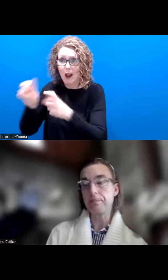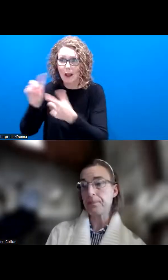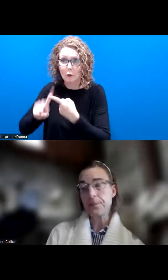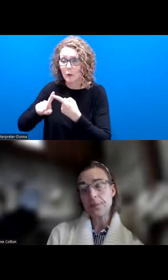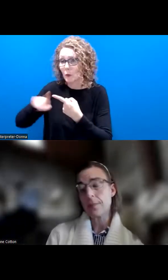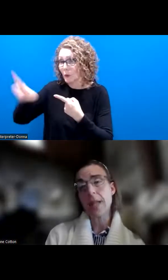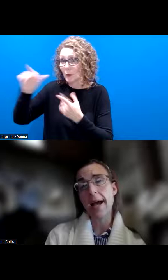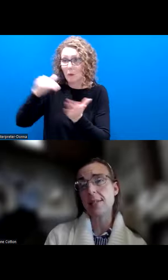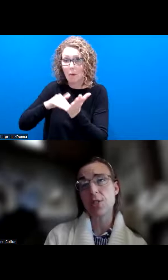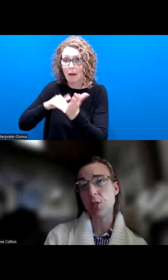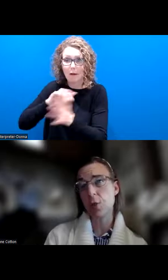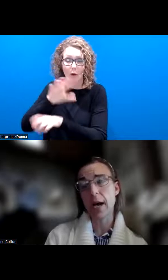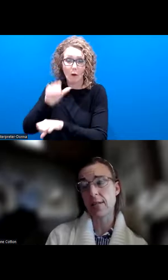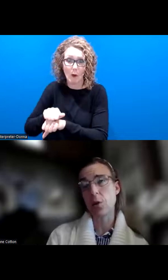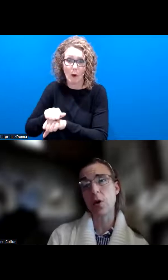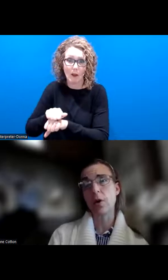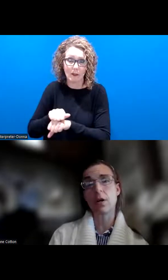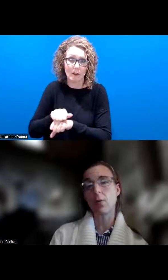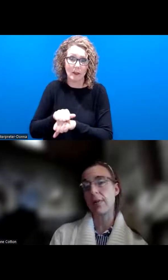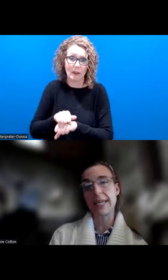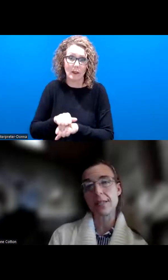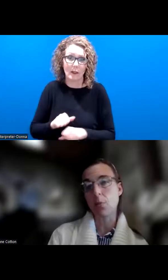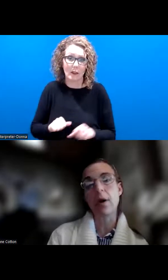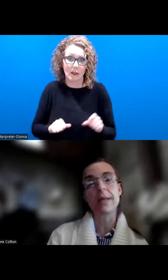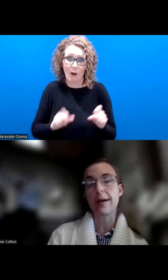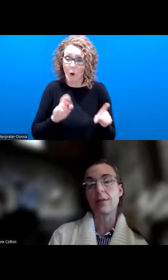publicly when you think about history. Caregiving